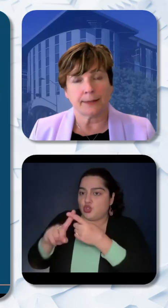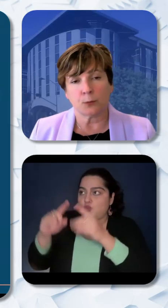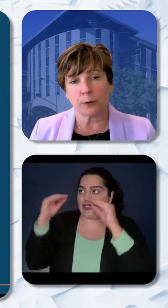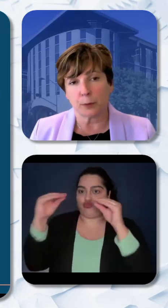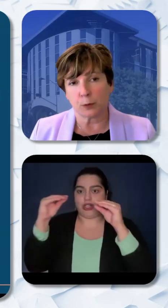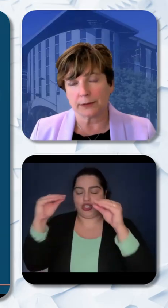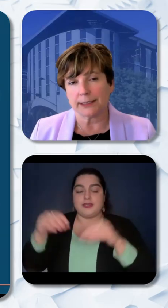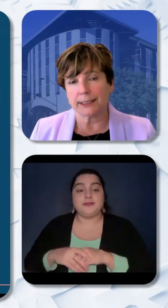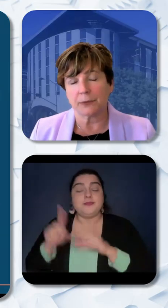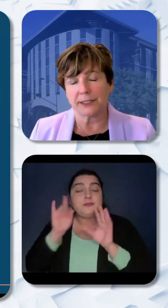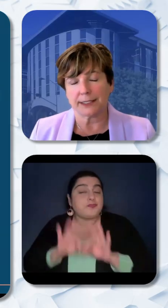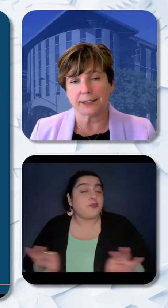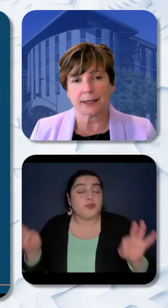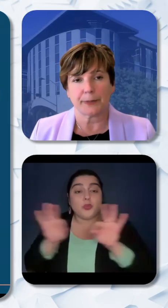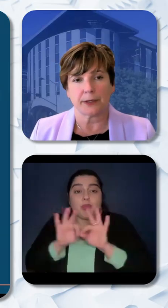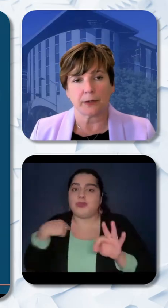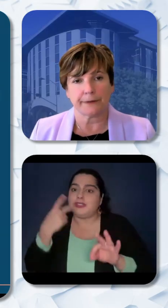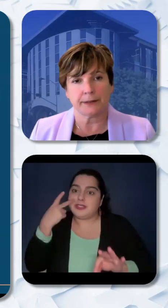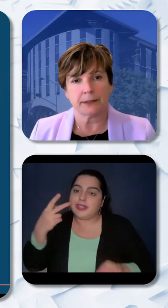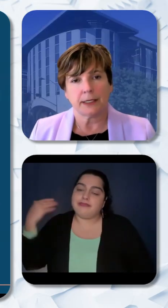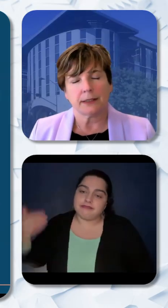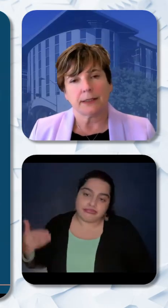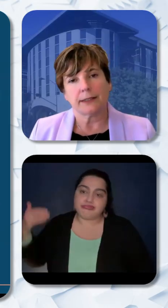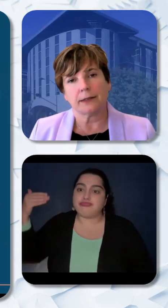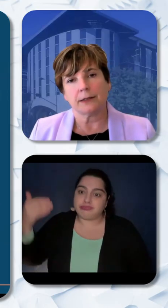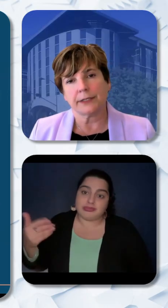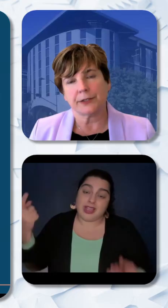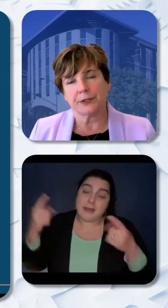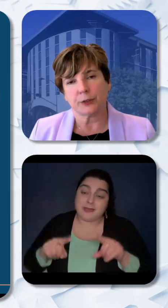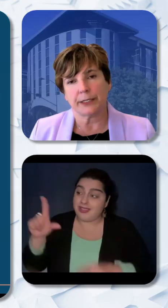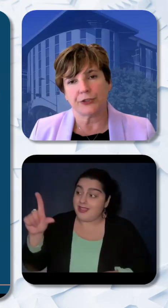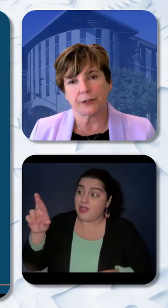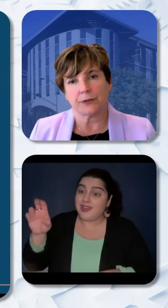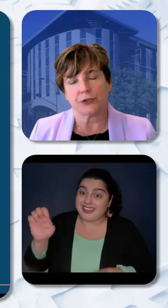And more importantly, and we see this happen often, the LRE determination